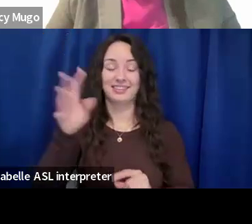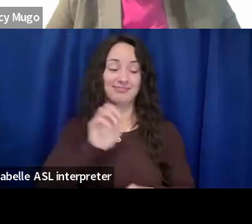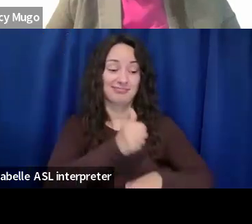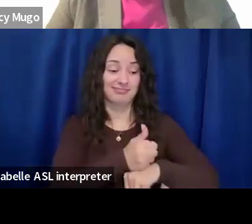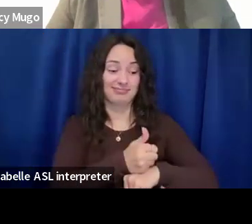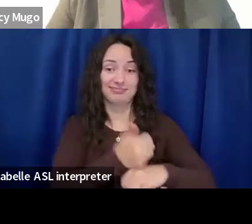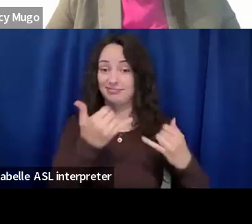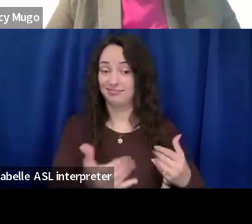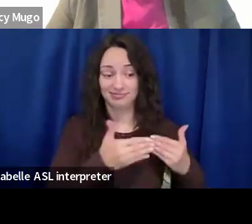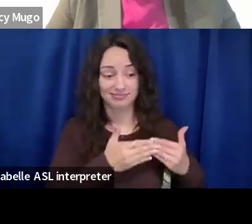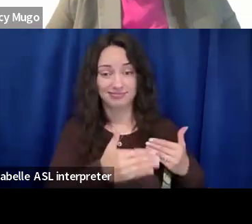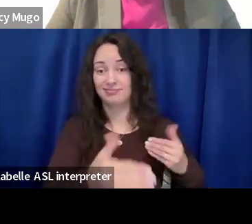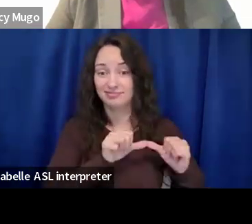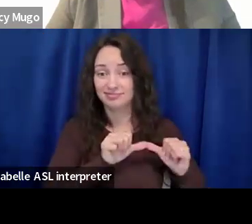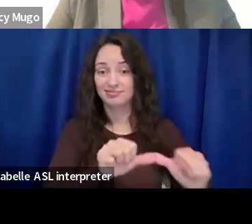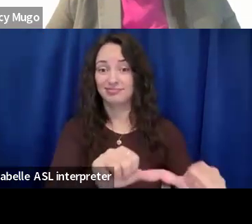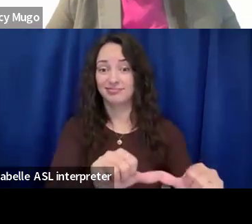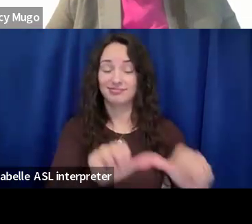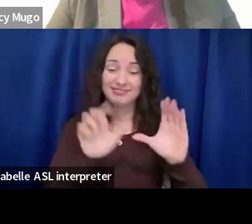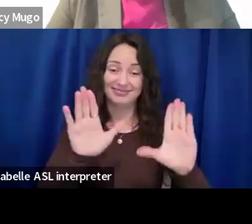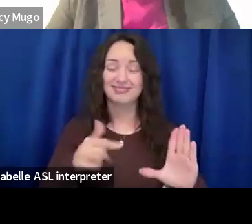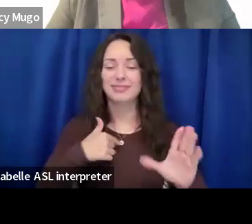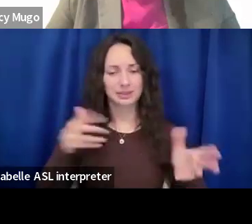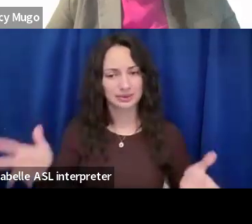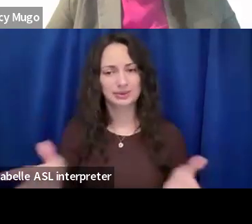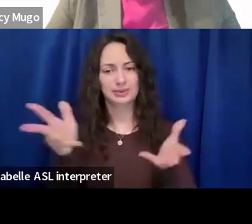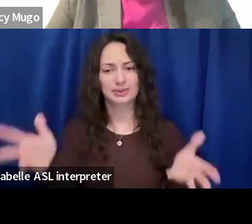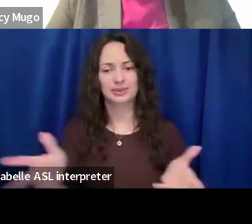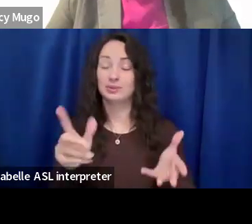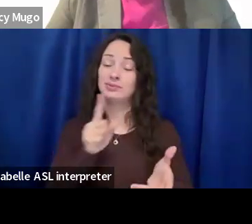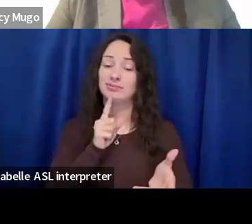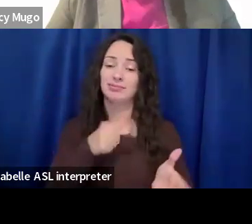So I guess that is what I would encourage. I applaud everyone who is online